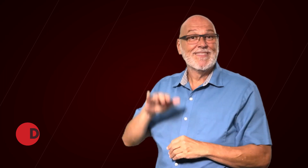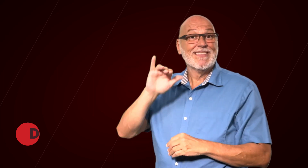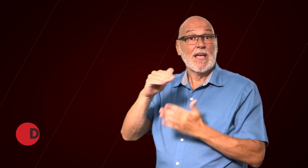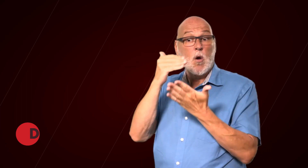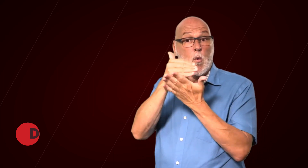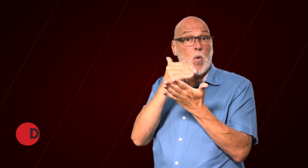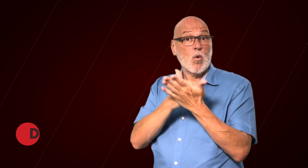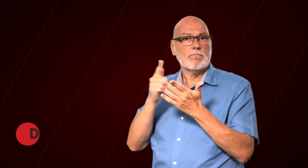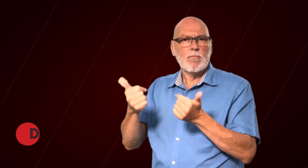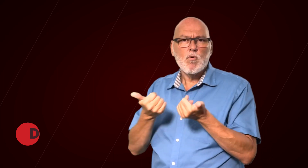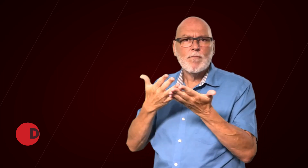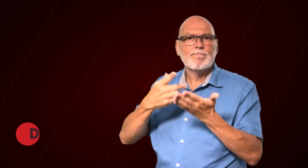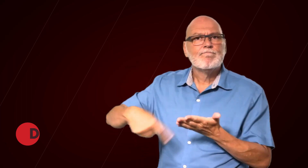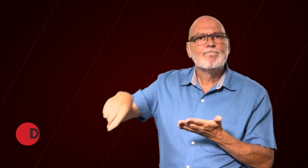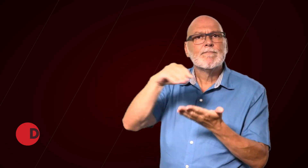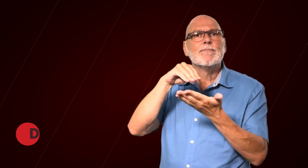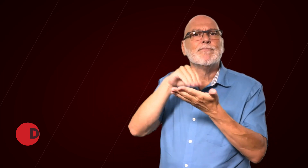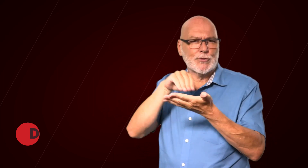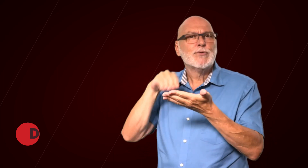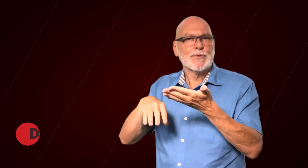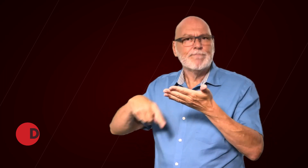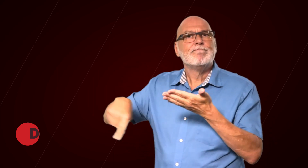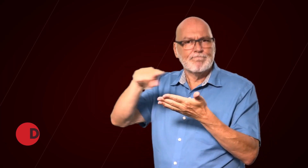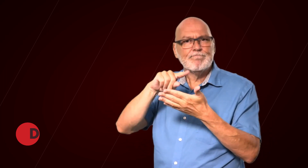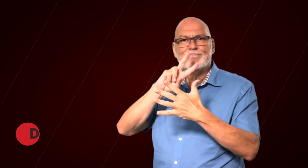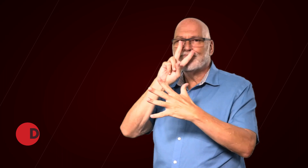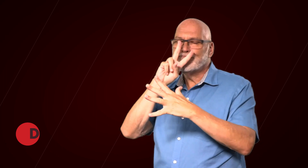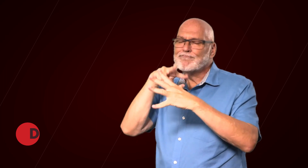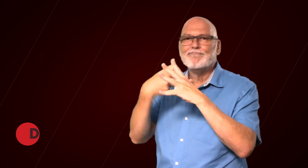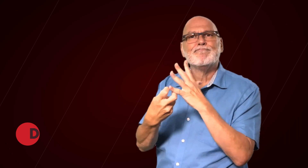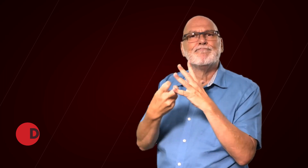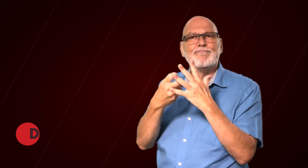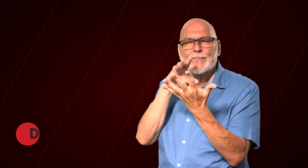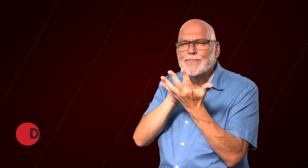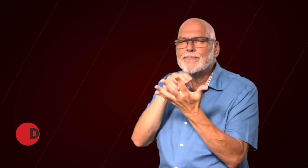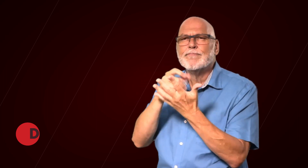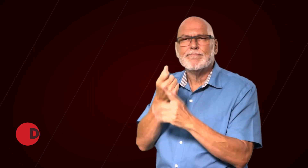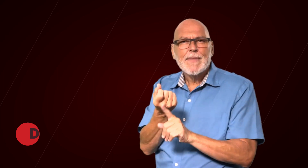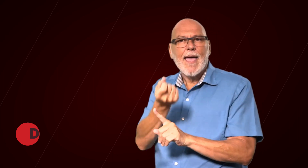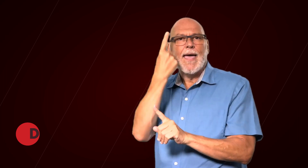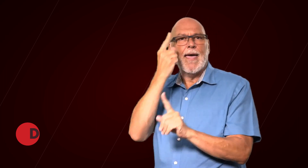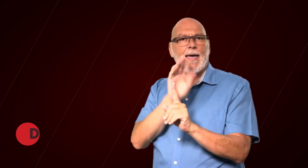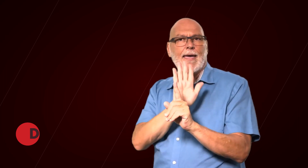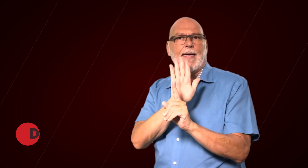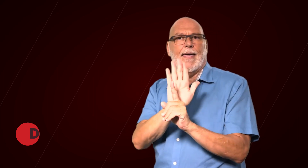a course that offers students an immersive introduction